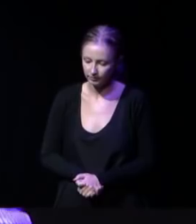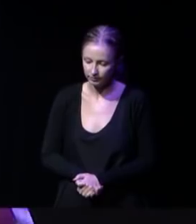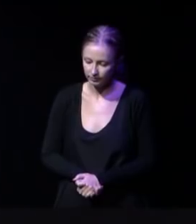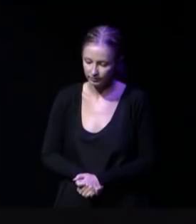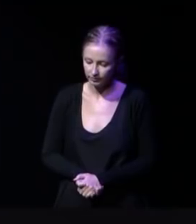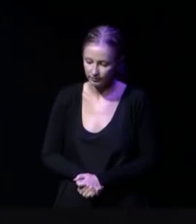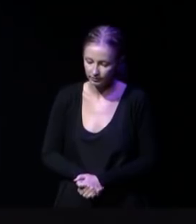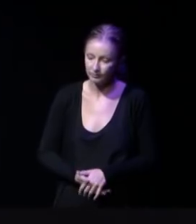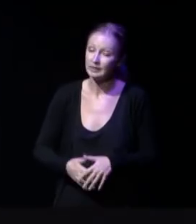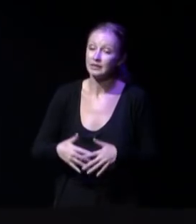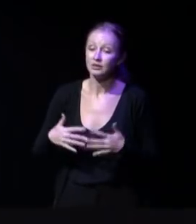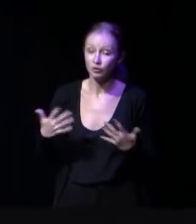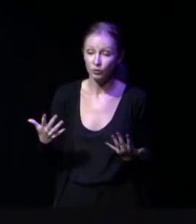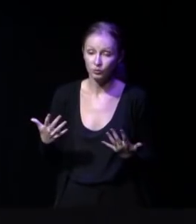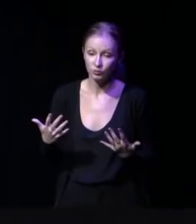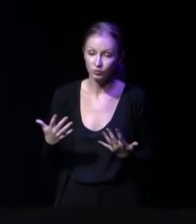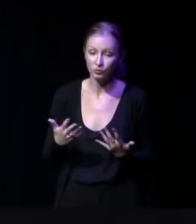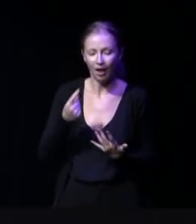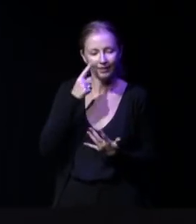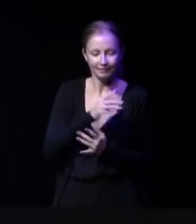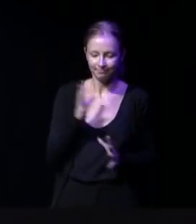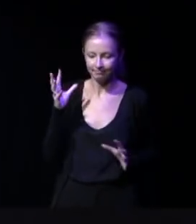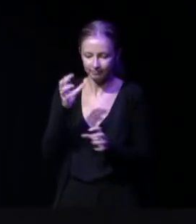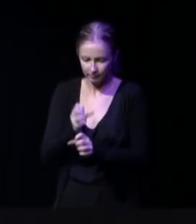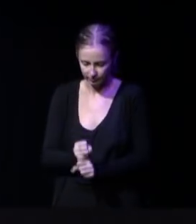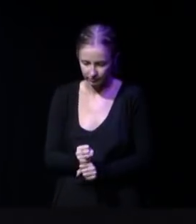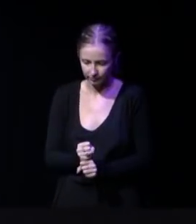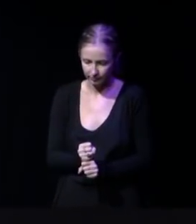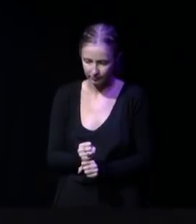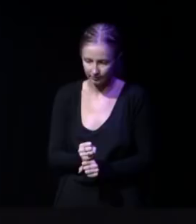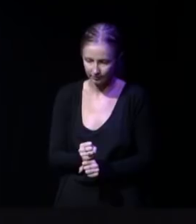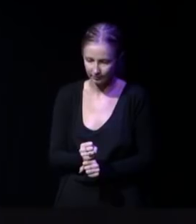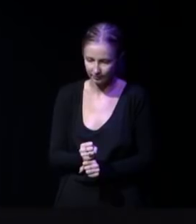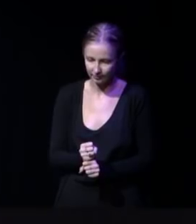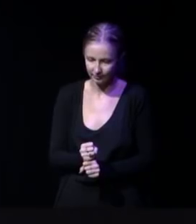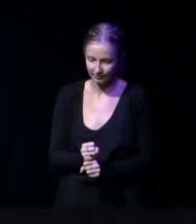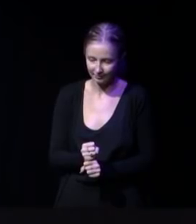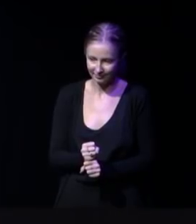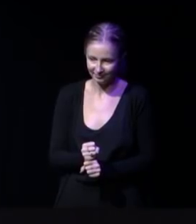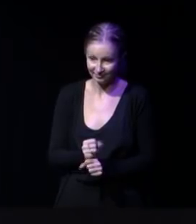So, at the end of the day, the end of the day, not there yet,